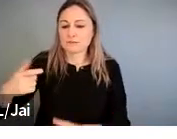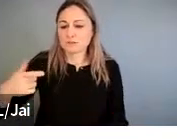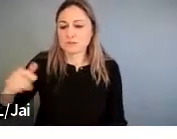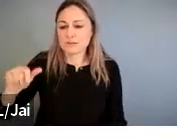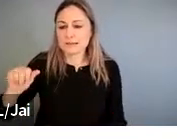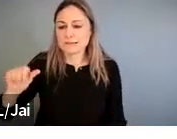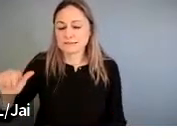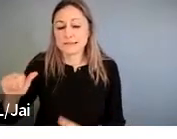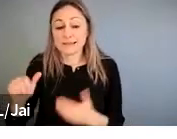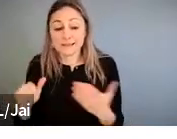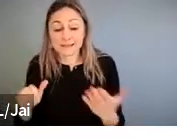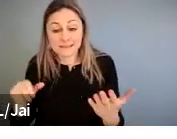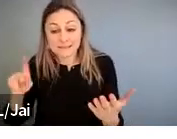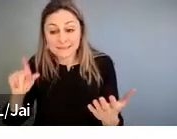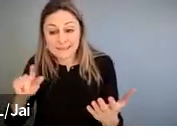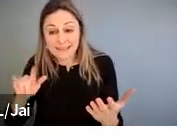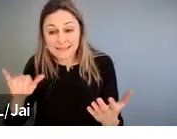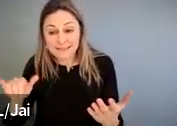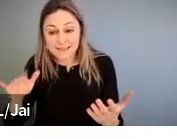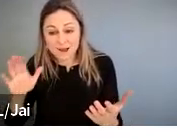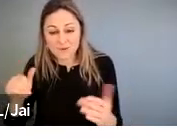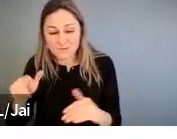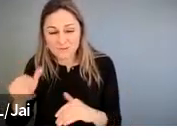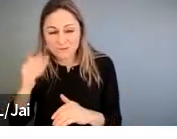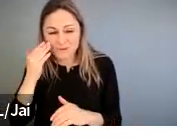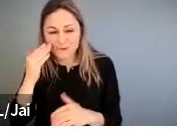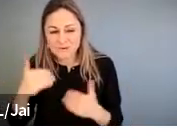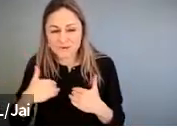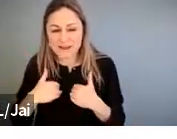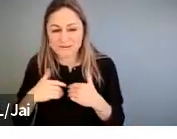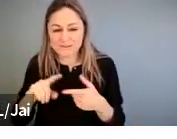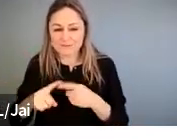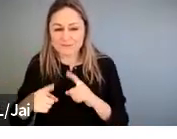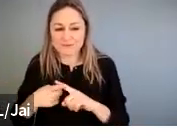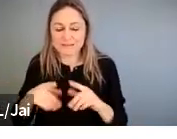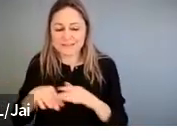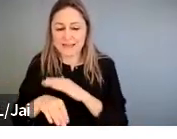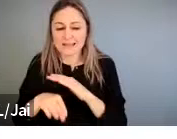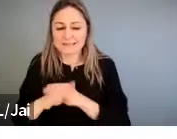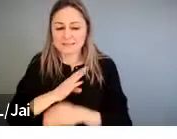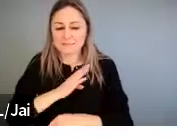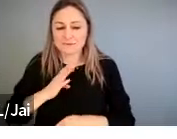I hope you know you have a friend at the Access Board and you can always count on us and we